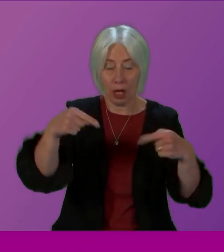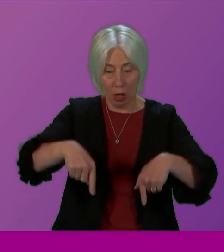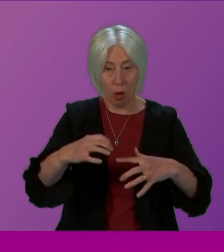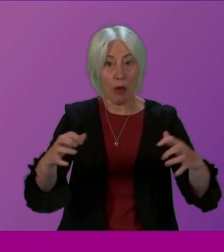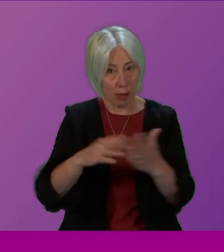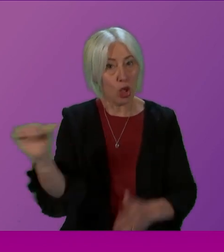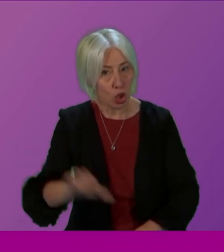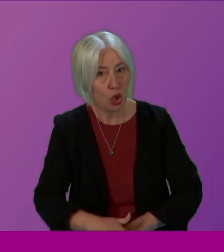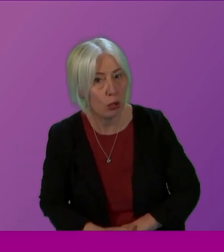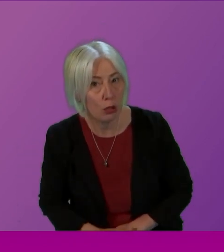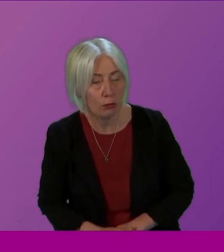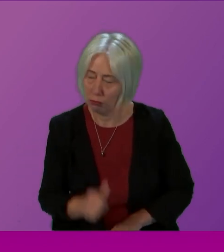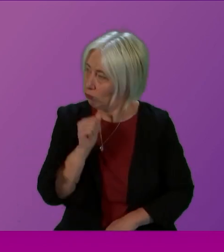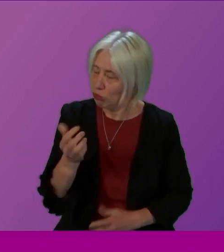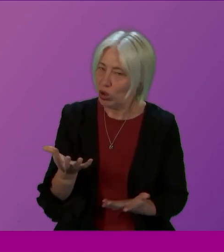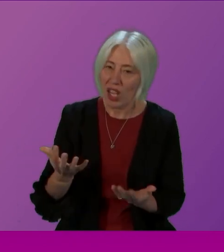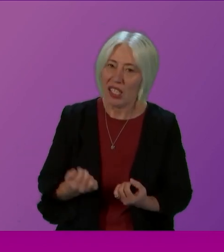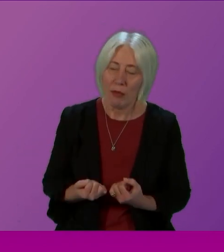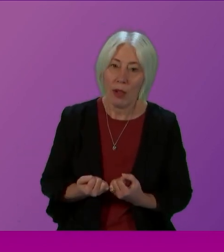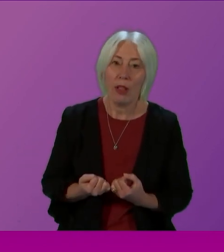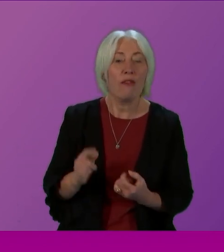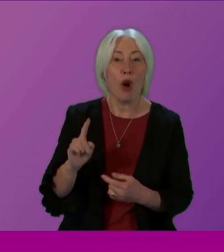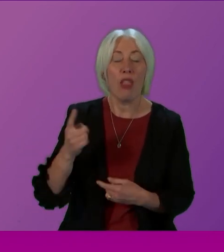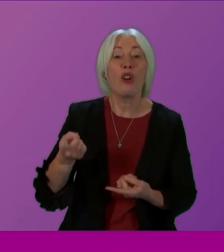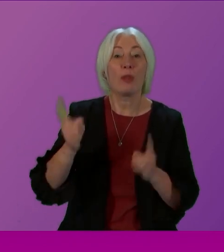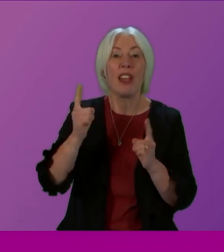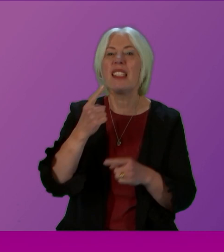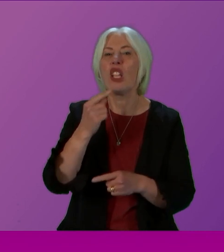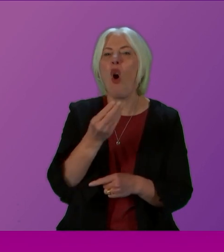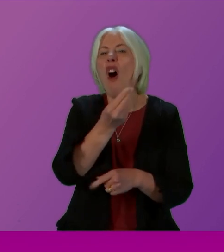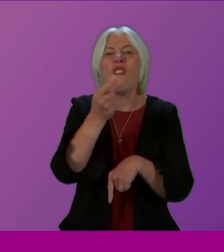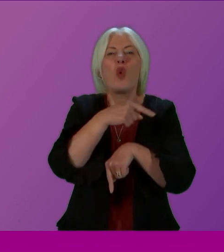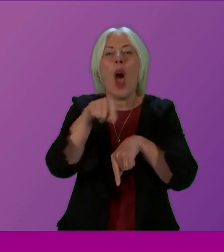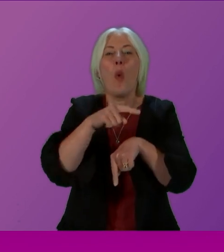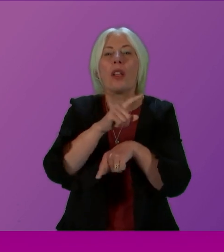It is not acceptable for the First Minister to say, “Tune in in a couple of hours’ time”.